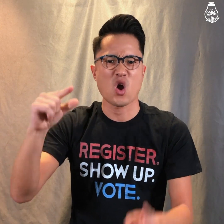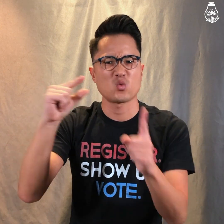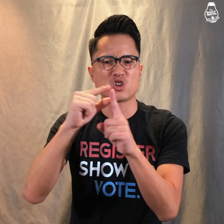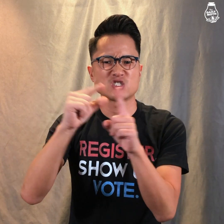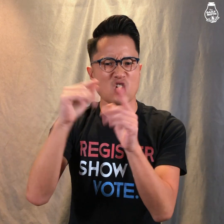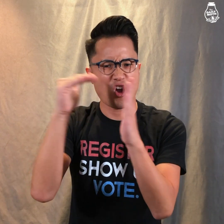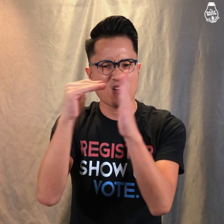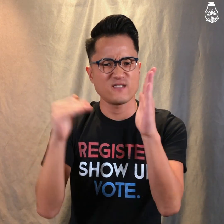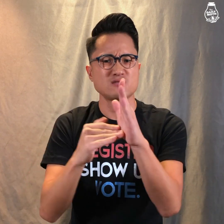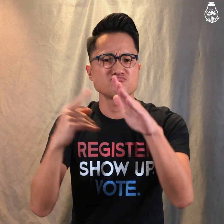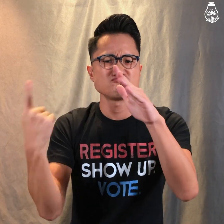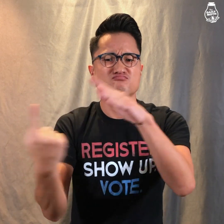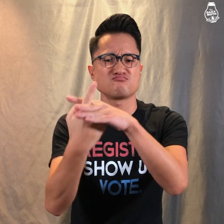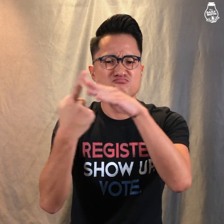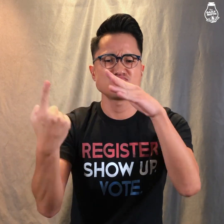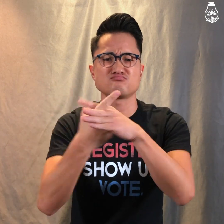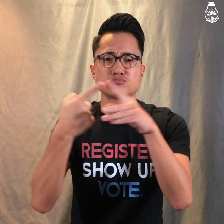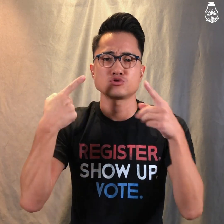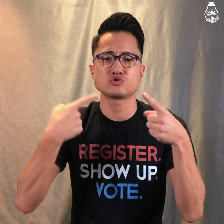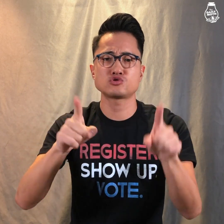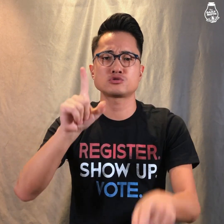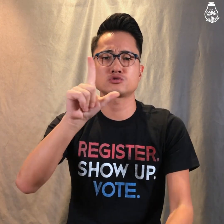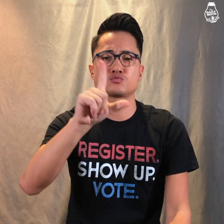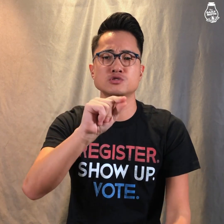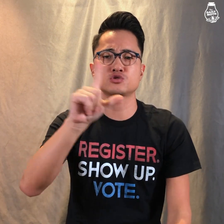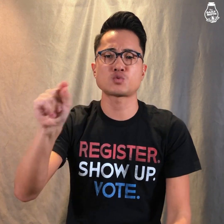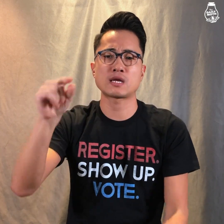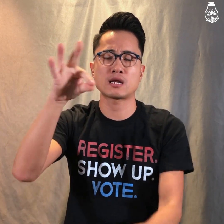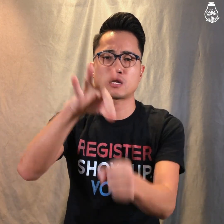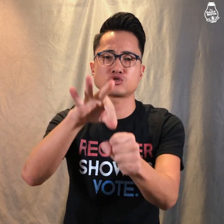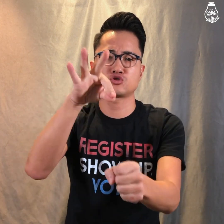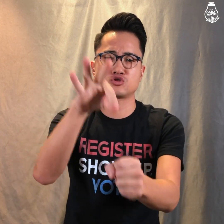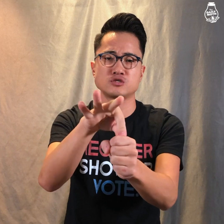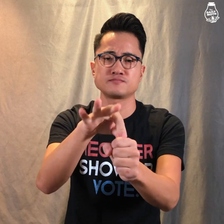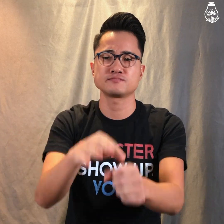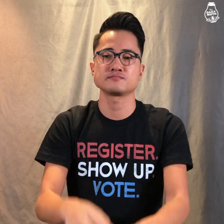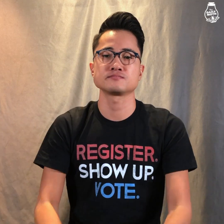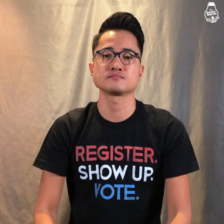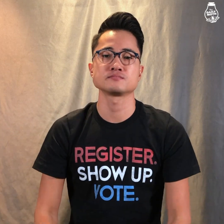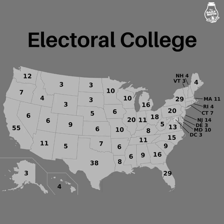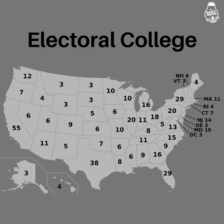which appears often during the 2020 election.